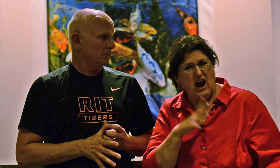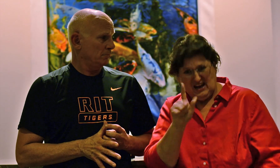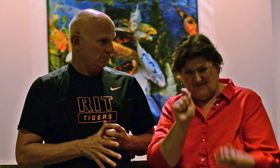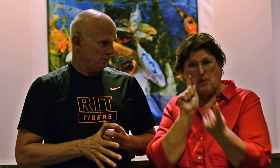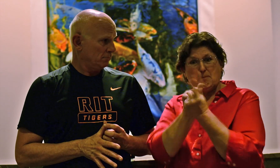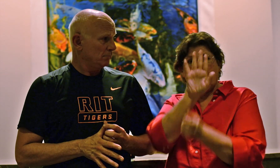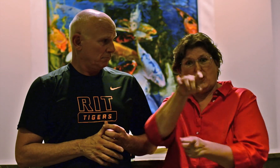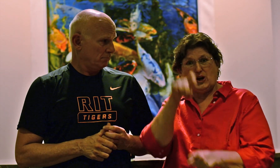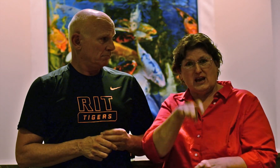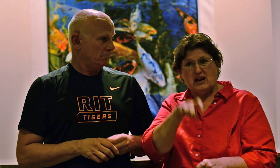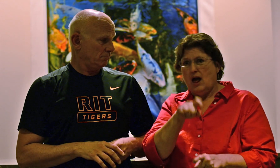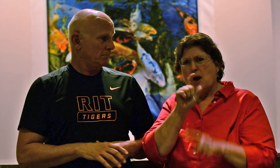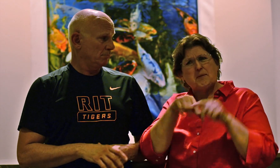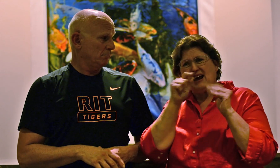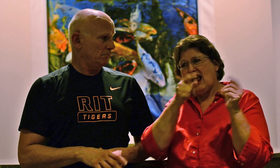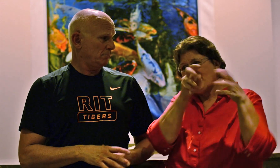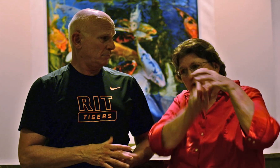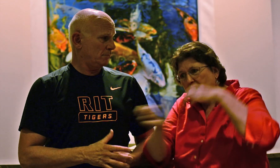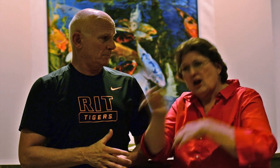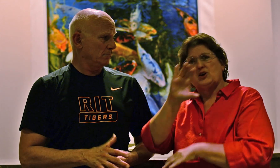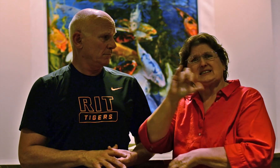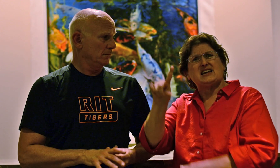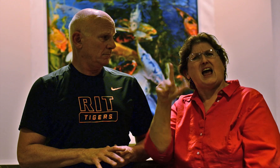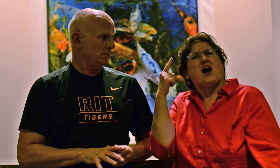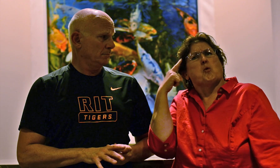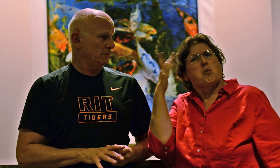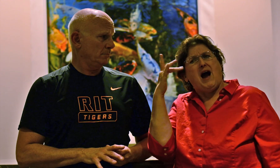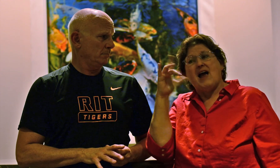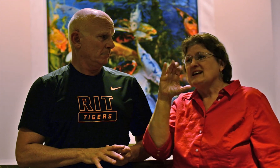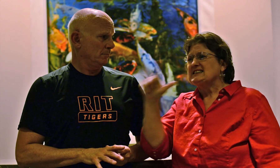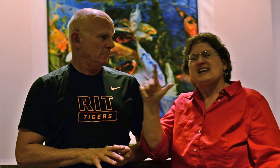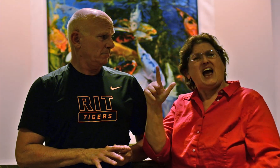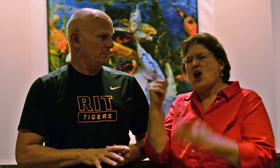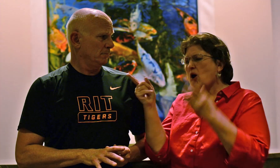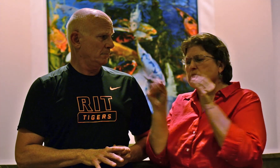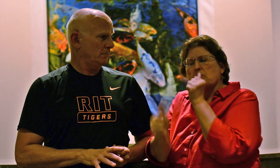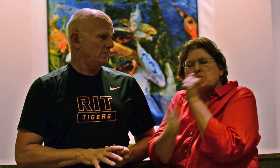DHHS in these cities would be able to meet the needs of people there. So why outsource to CILs?